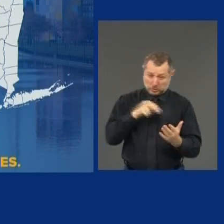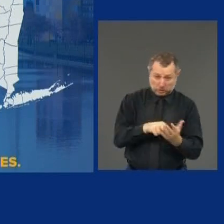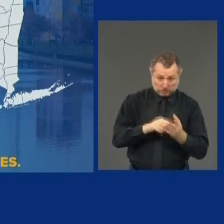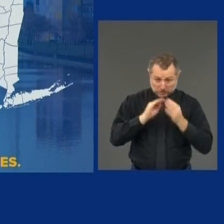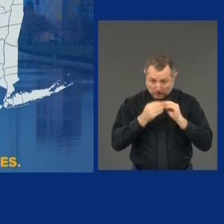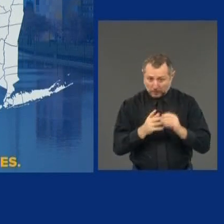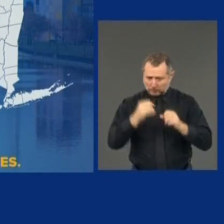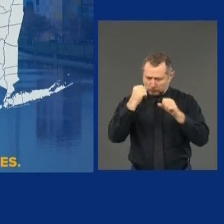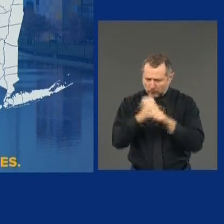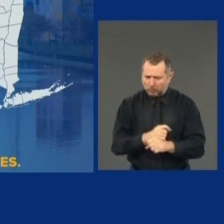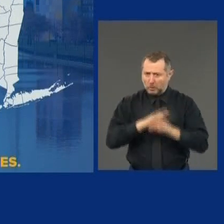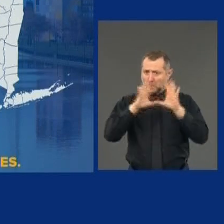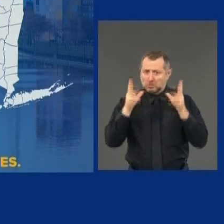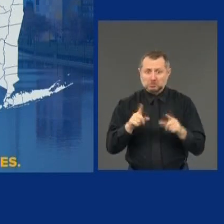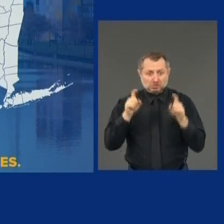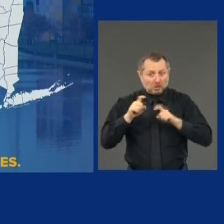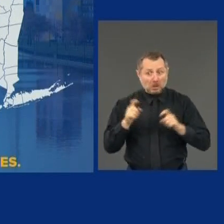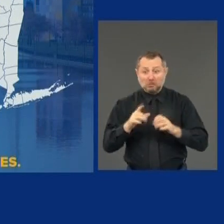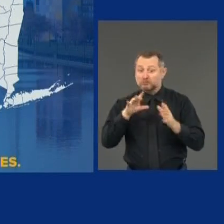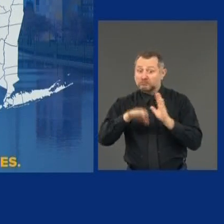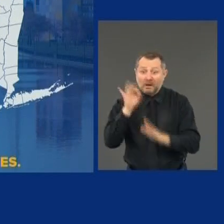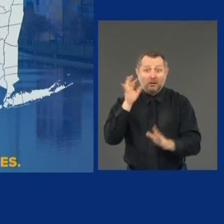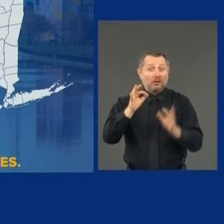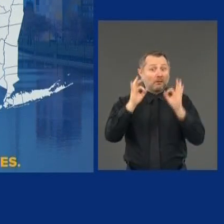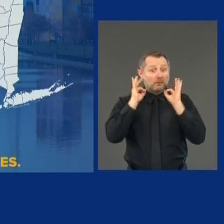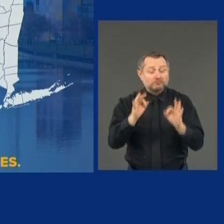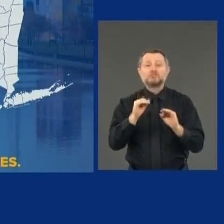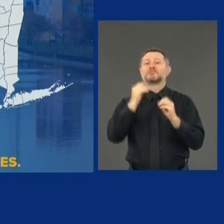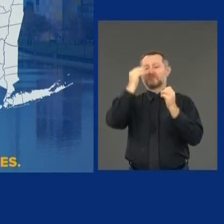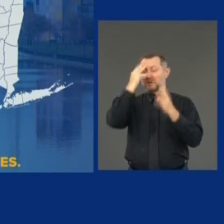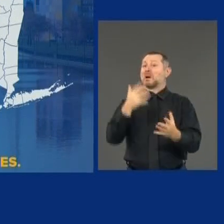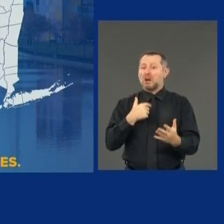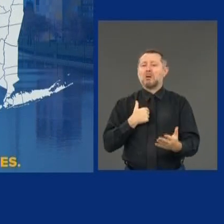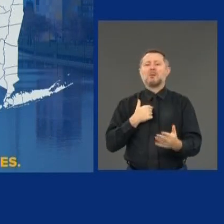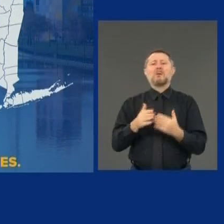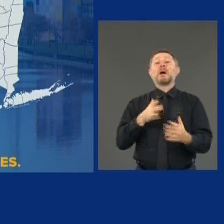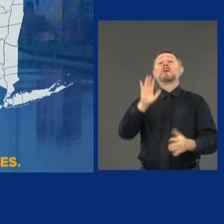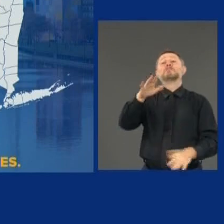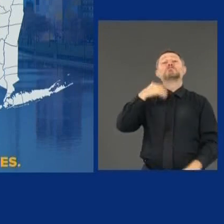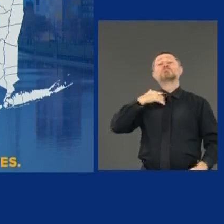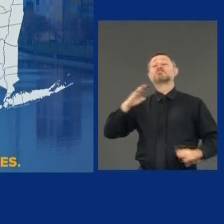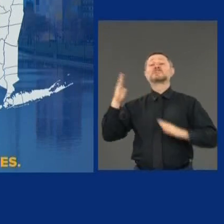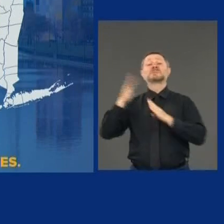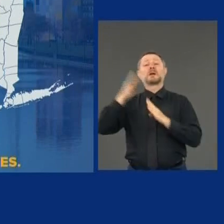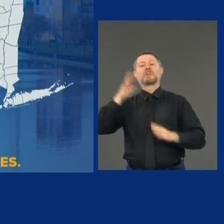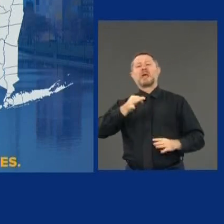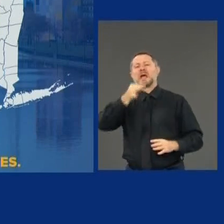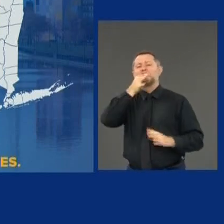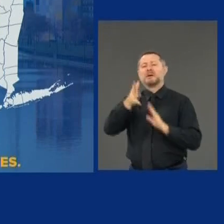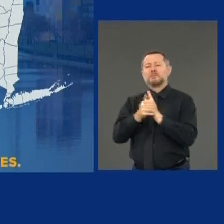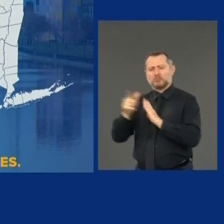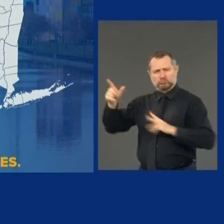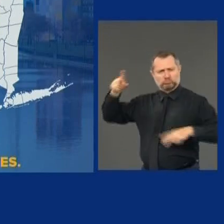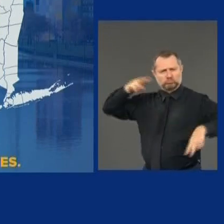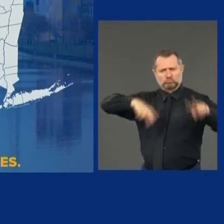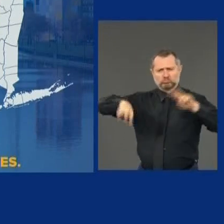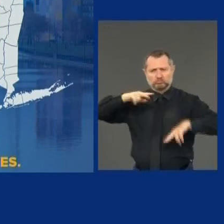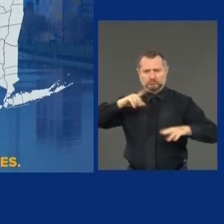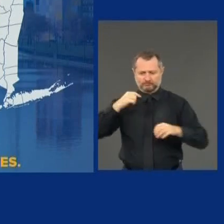SOMETIMES IF YOU'RE LOOKING AT THE DATA, YOU LOOK AT THE UNDERLYING NUMBERS AND YOU LOOK AT THE UNDERLYING TESTS AND YOU CAN SEE SOMETHING.